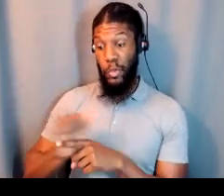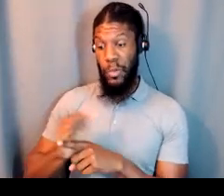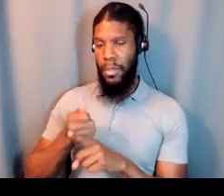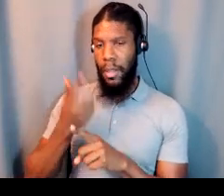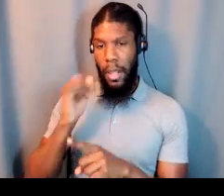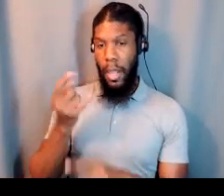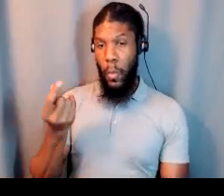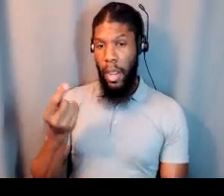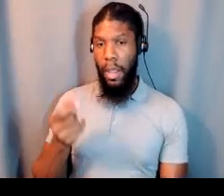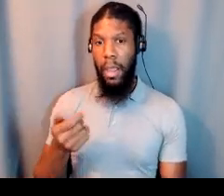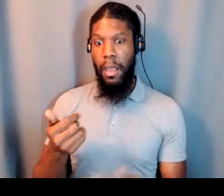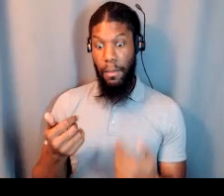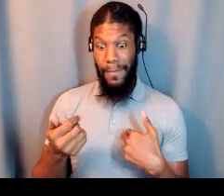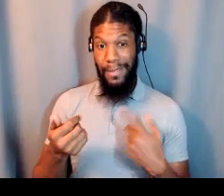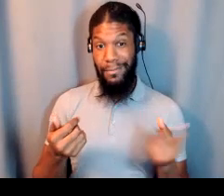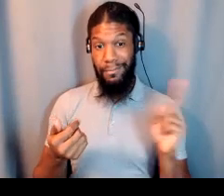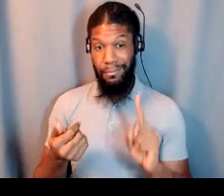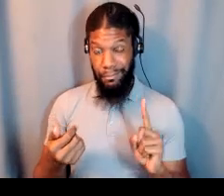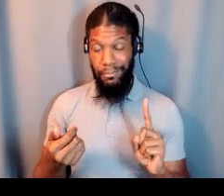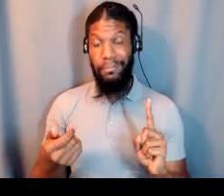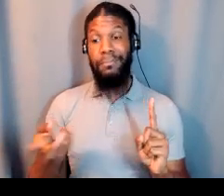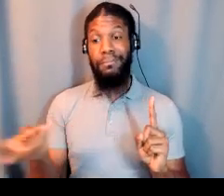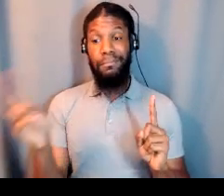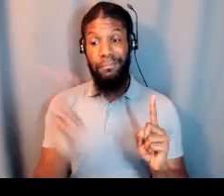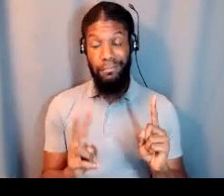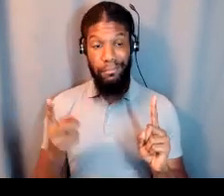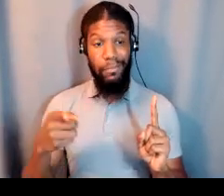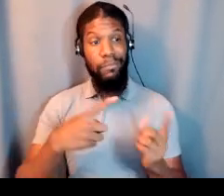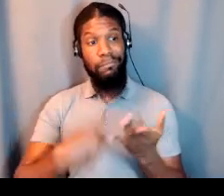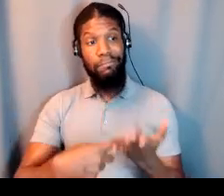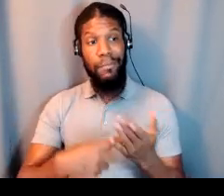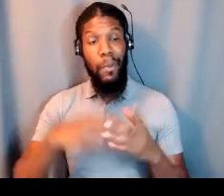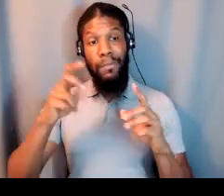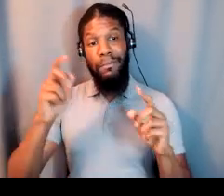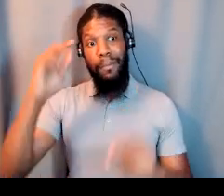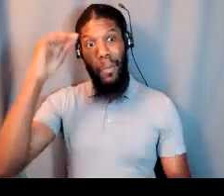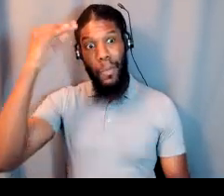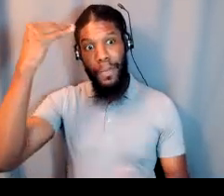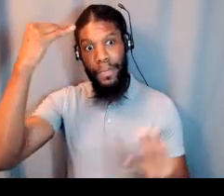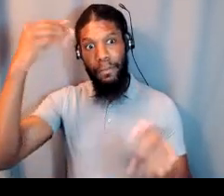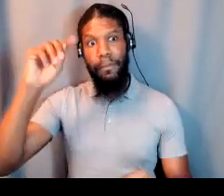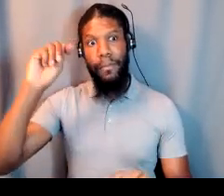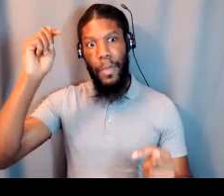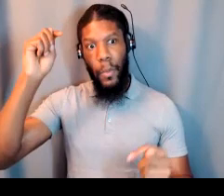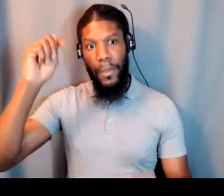where we talked about theories then we talked about research, things like that. And then the last 2 weeks of their training are them doing mock documents